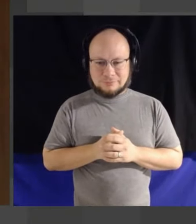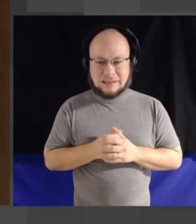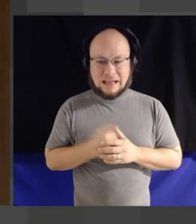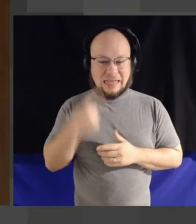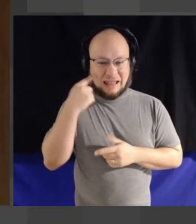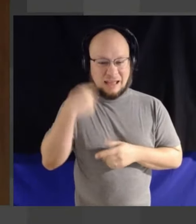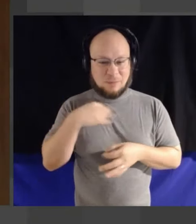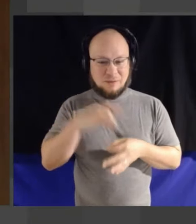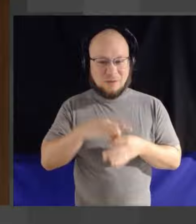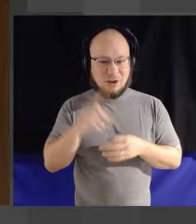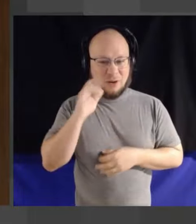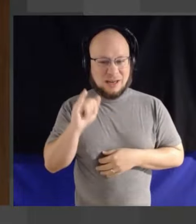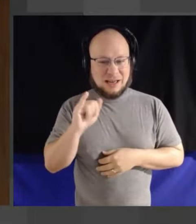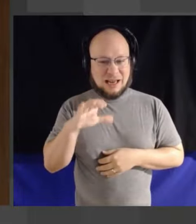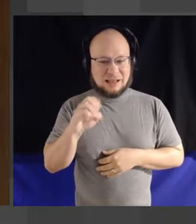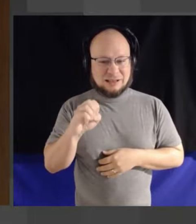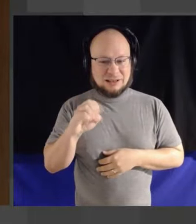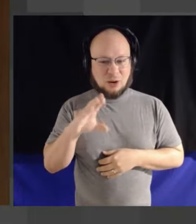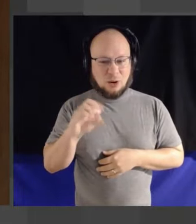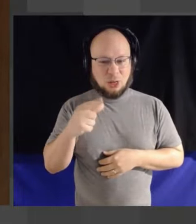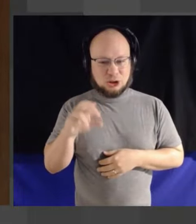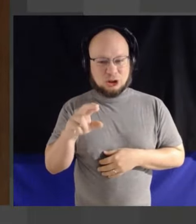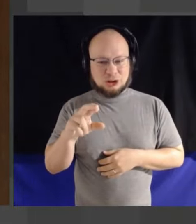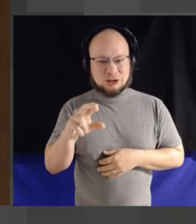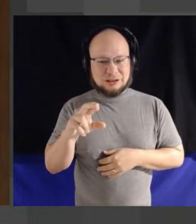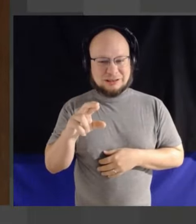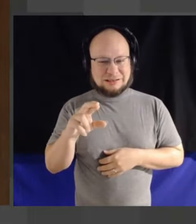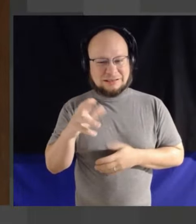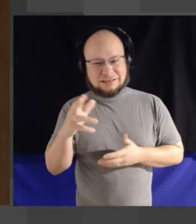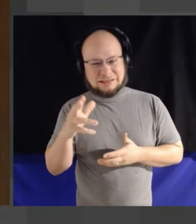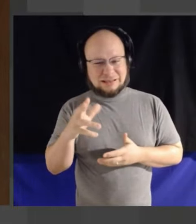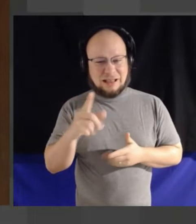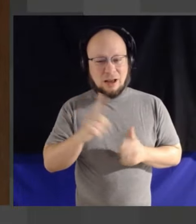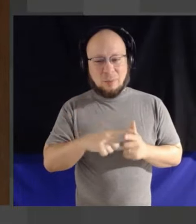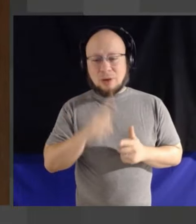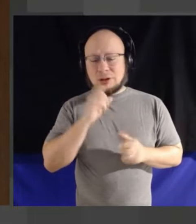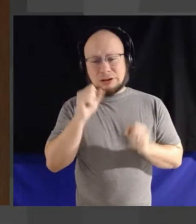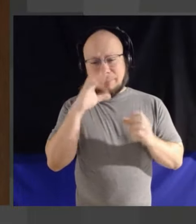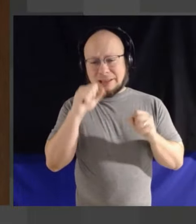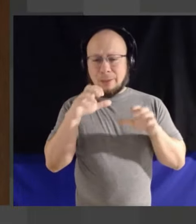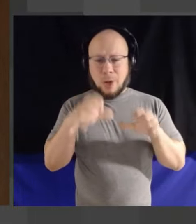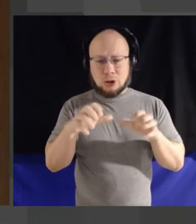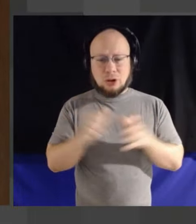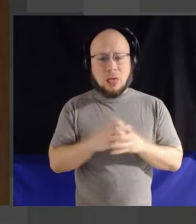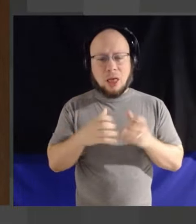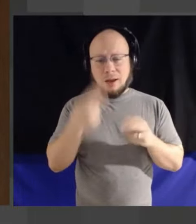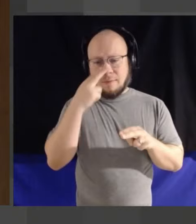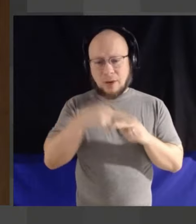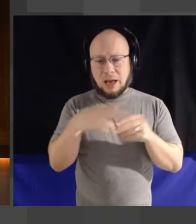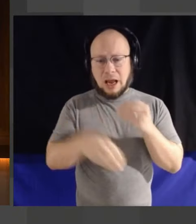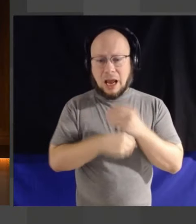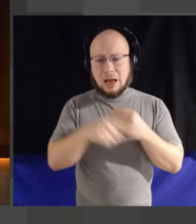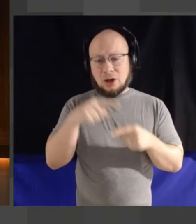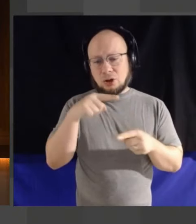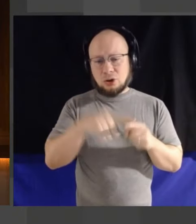FOR? IF I DON'T SAY I'M VOTING FOR THE ICEOLOGER MY TEAM WILL KILL